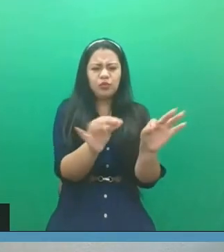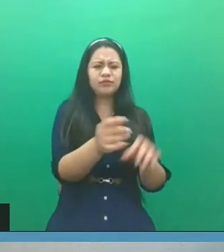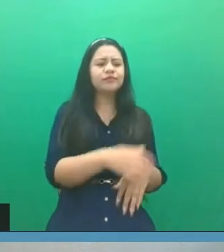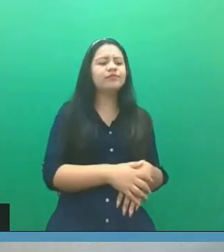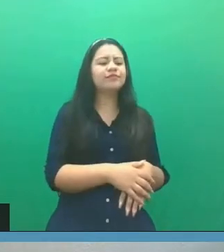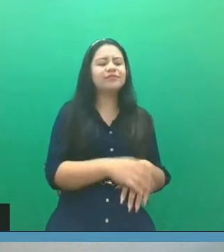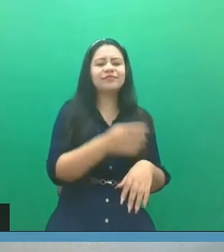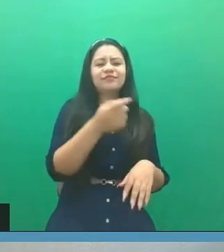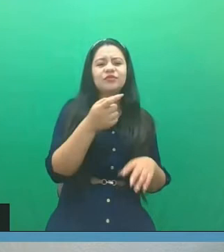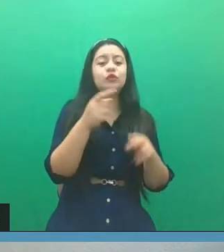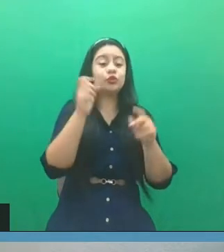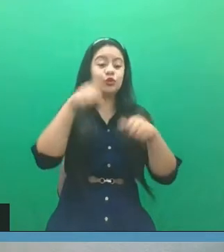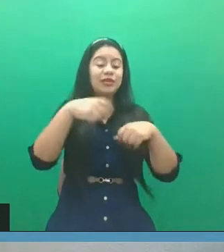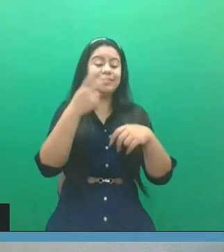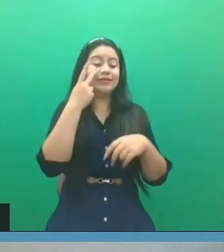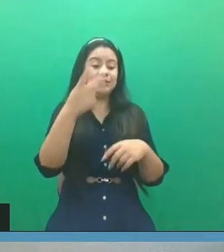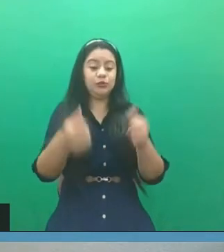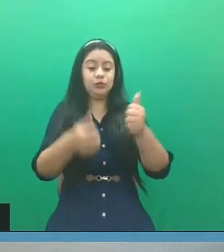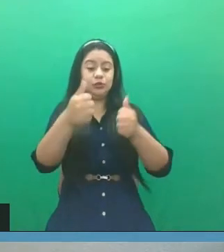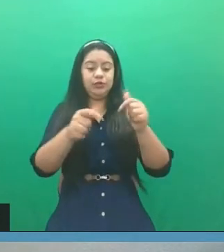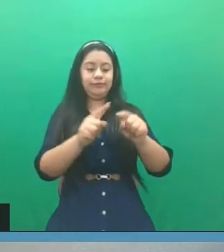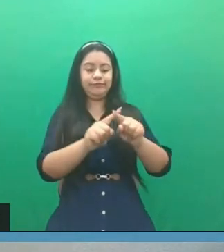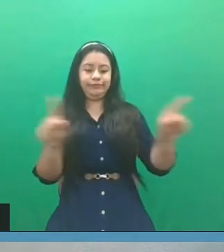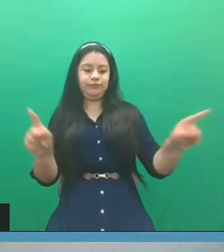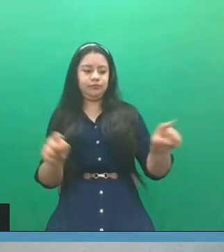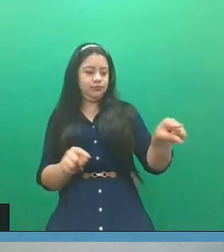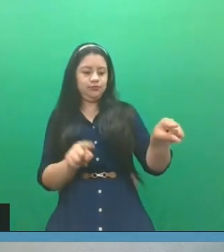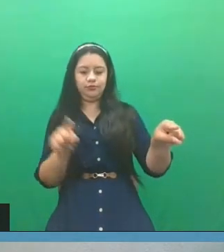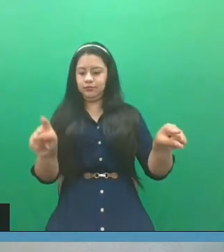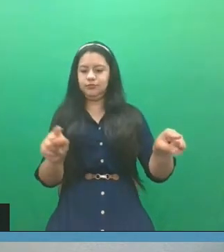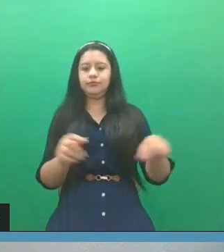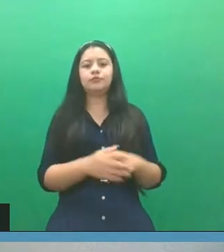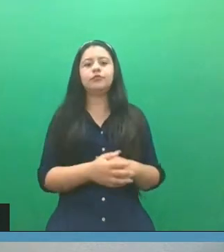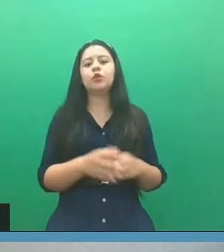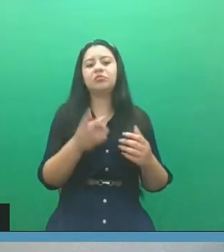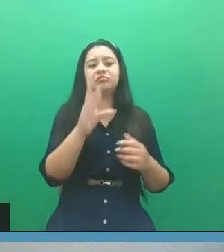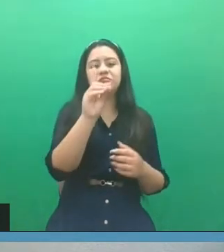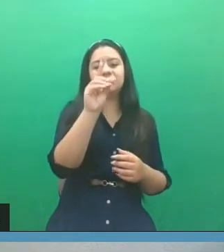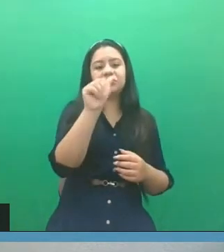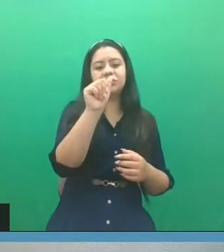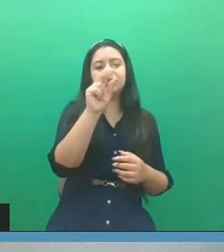them, but you could be super short you know "David front" you know something like that "David back"